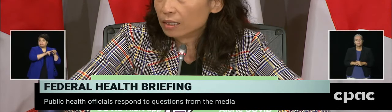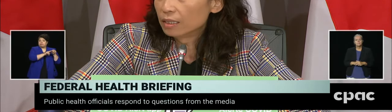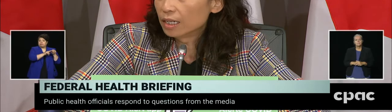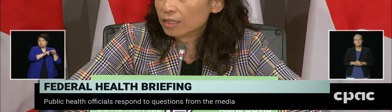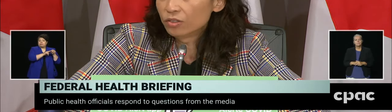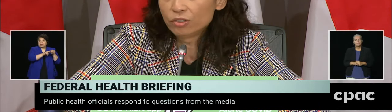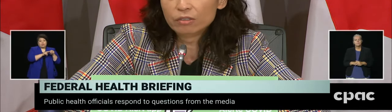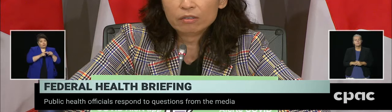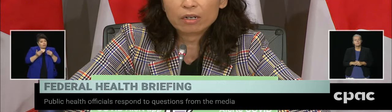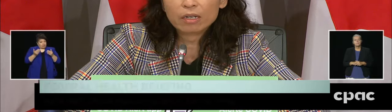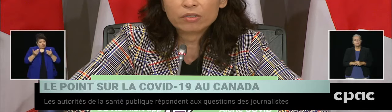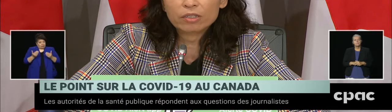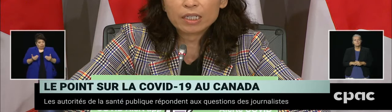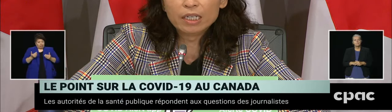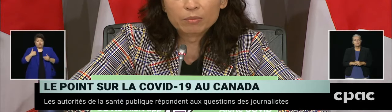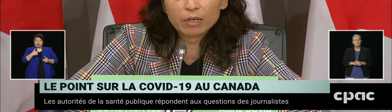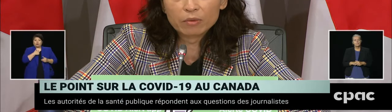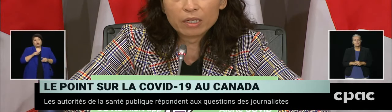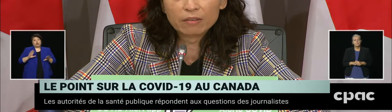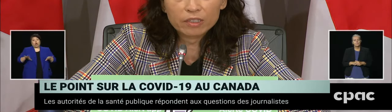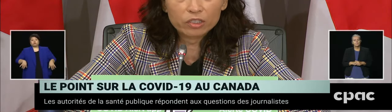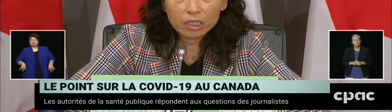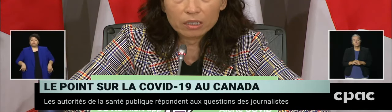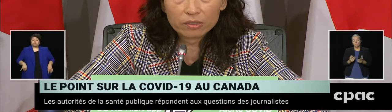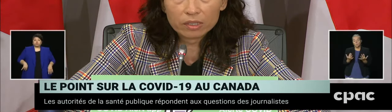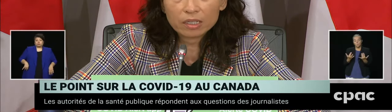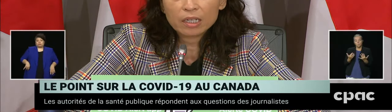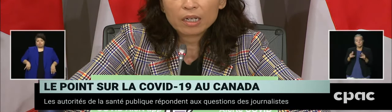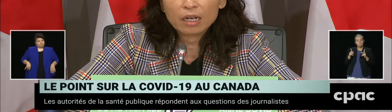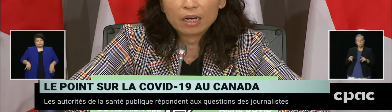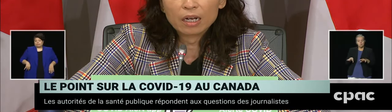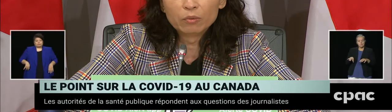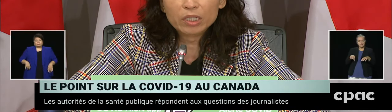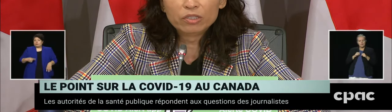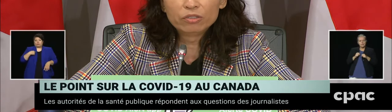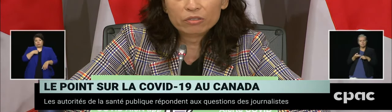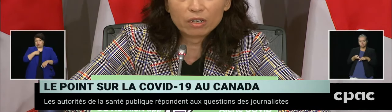INCREASE IN THE CASES. NOW IS THE TIME TO NOT BE